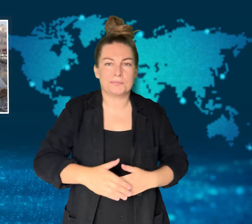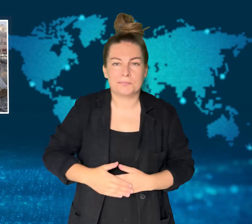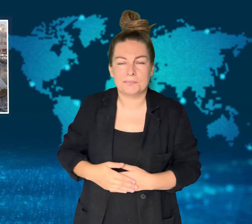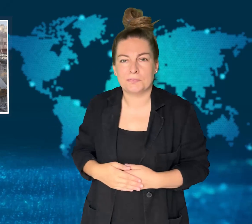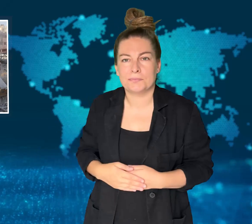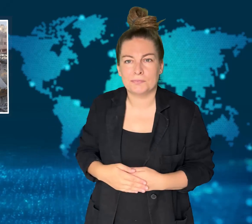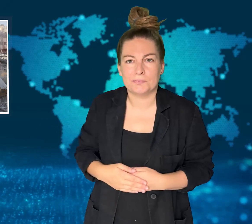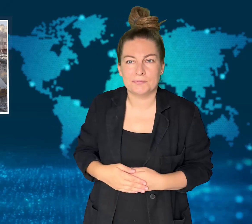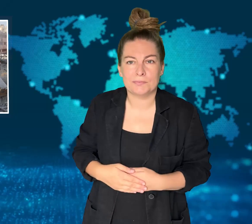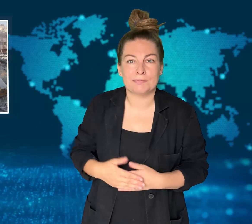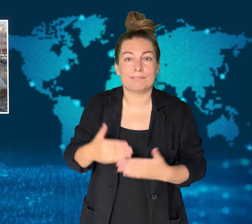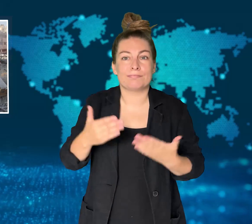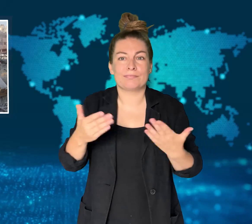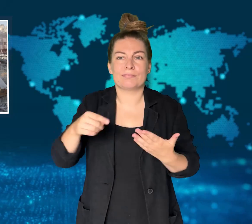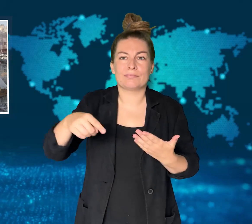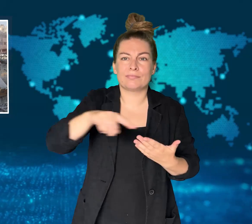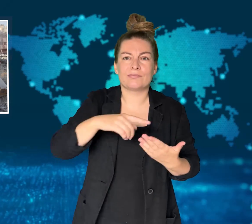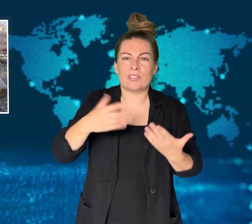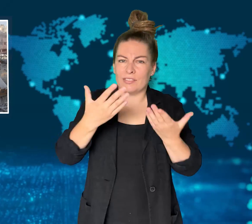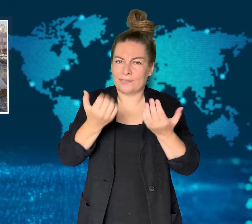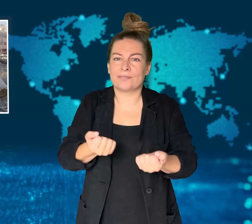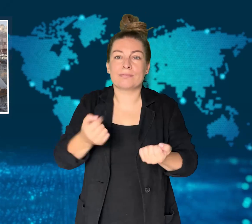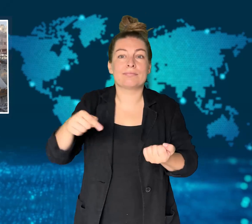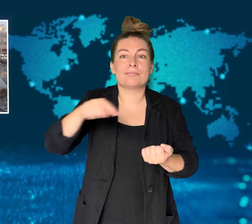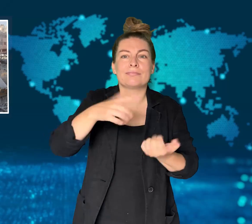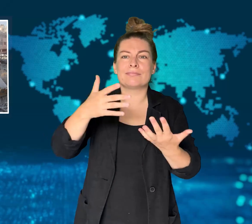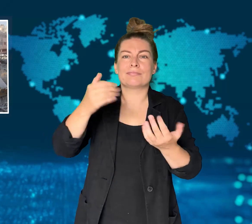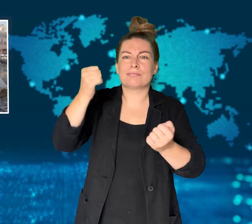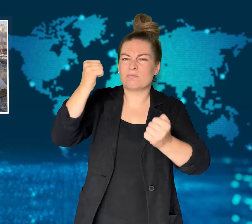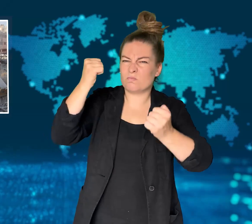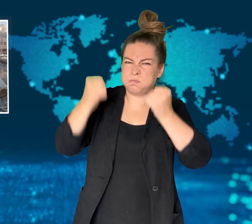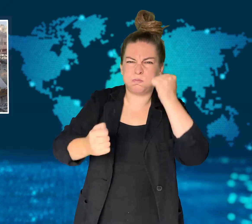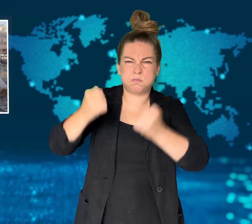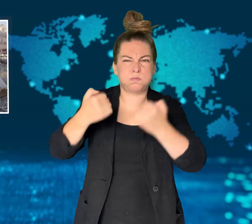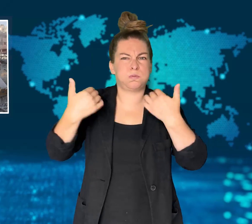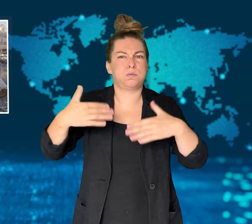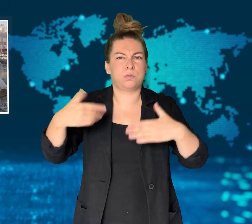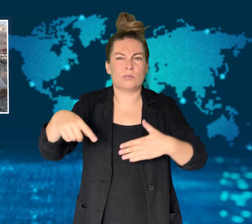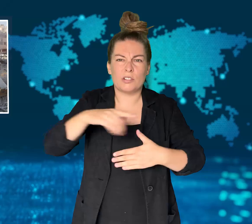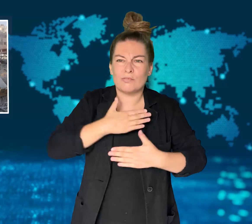and Hamas, the families of hostages are in fear that